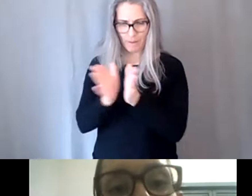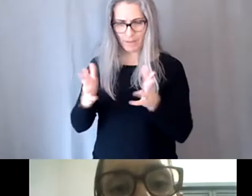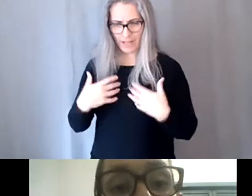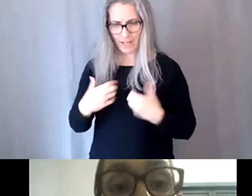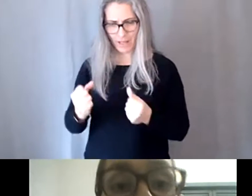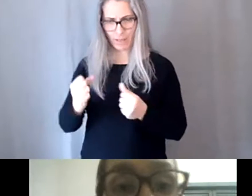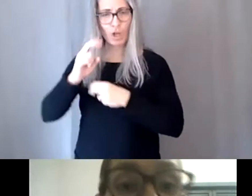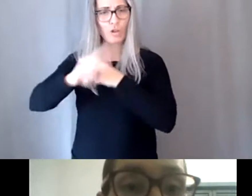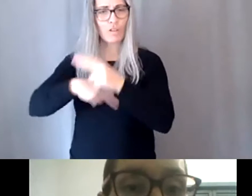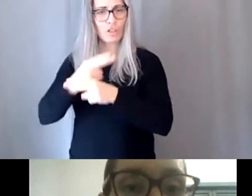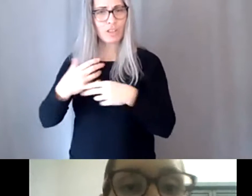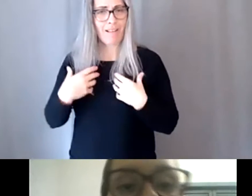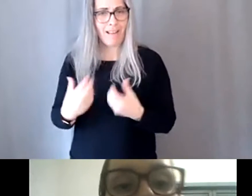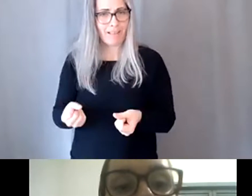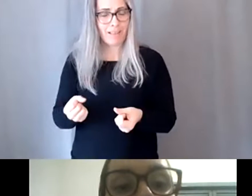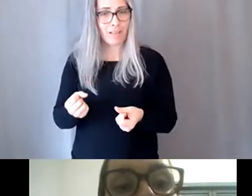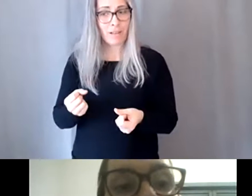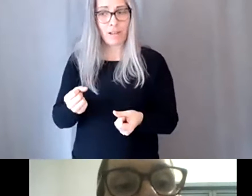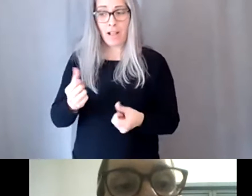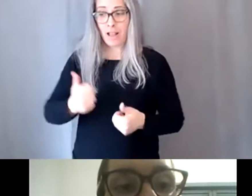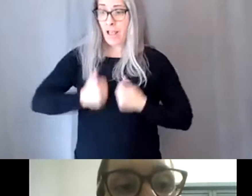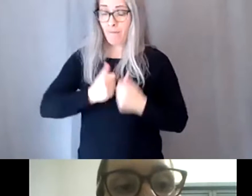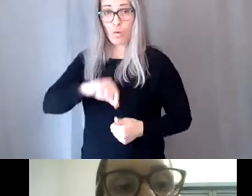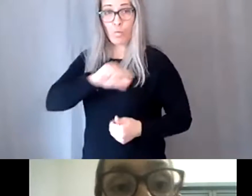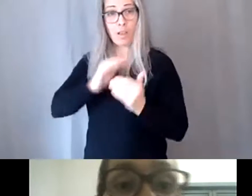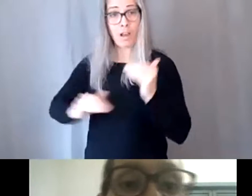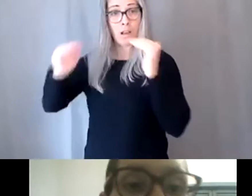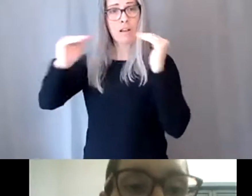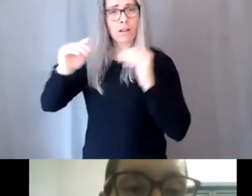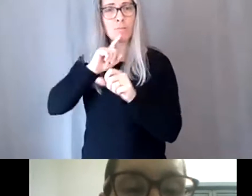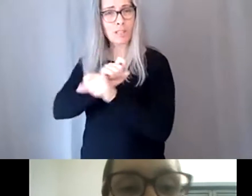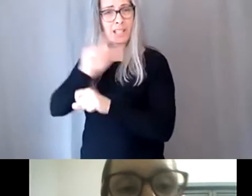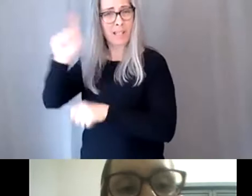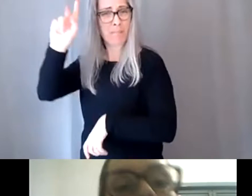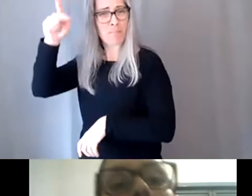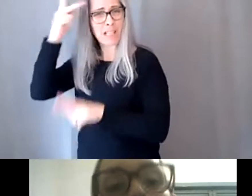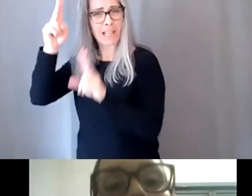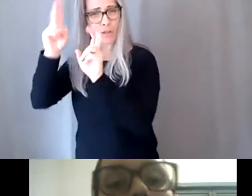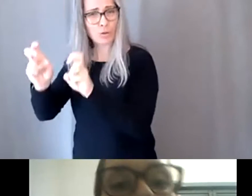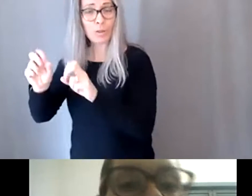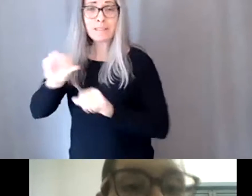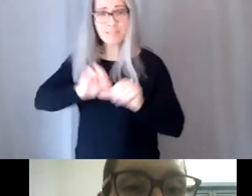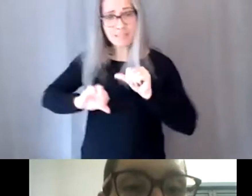quality of life it's a political issue as a scientific issue that is also